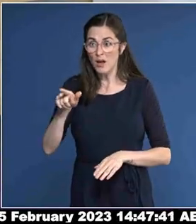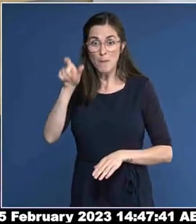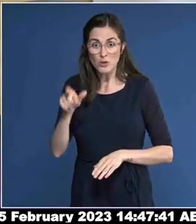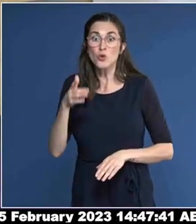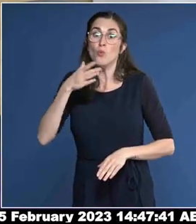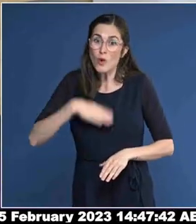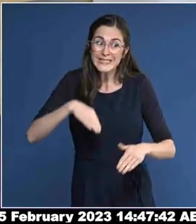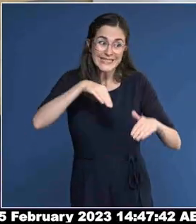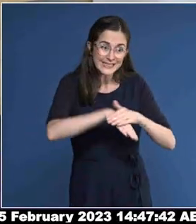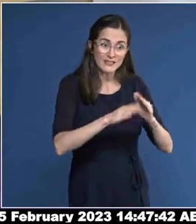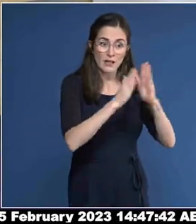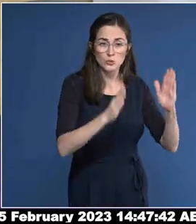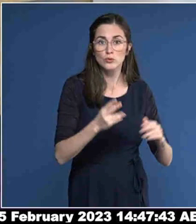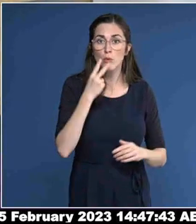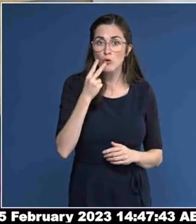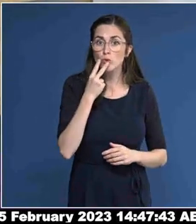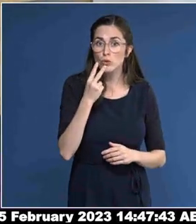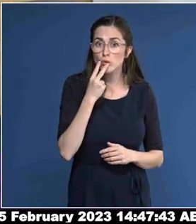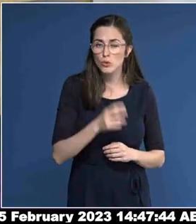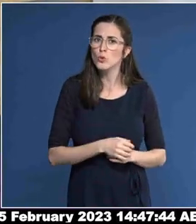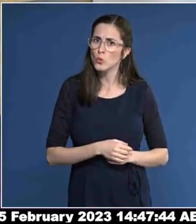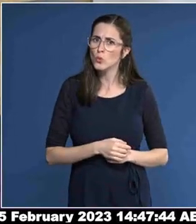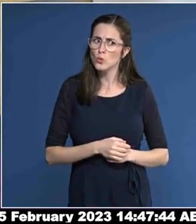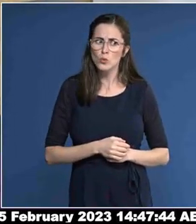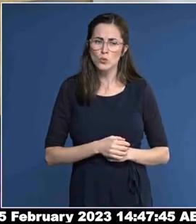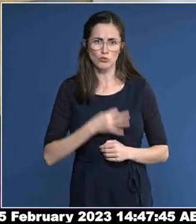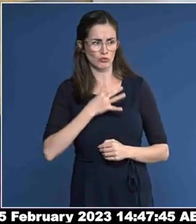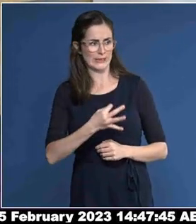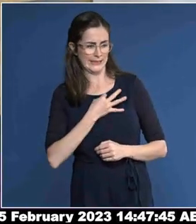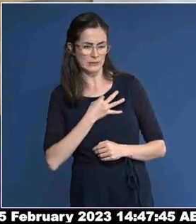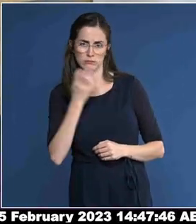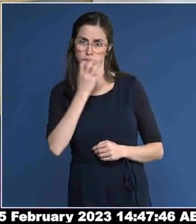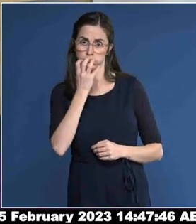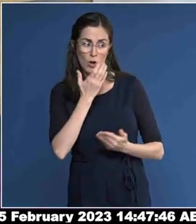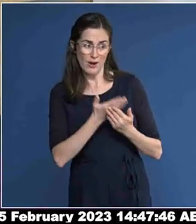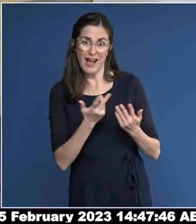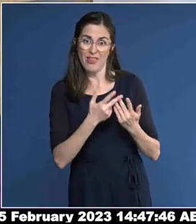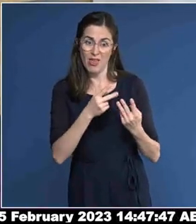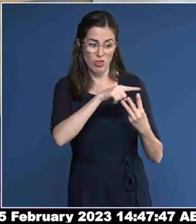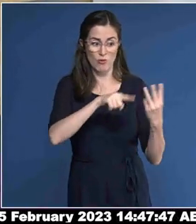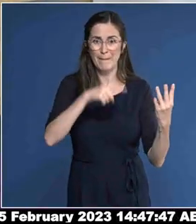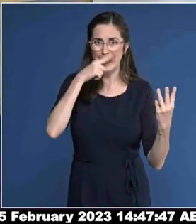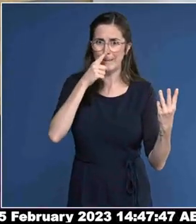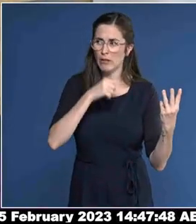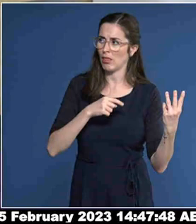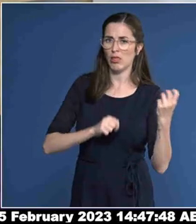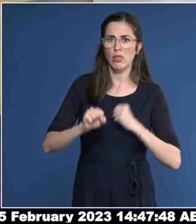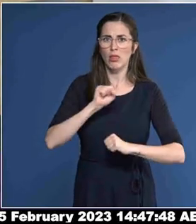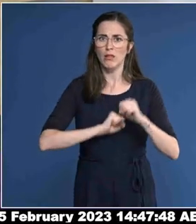That causes a risk to the other three residents in the home, and it may also cause a risk to the workers there.